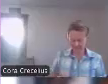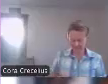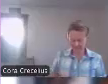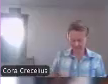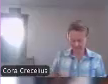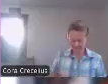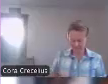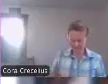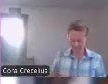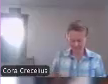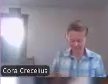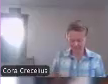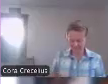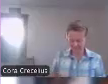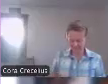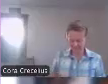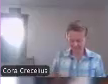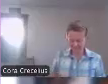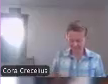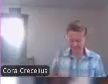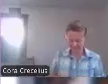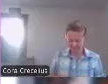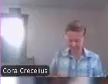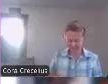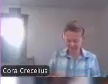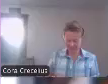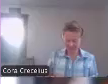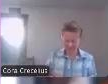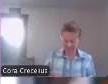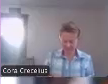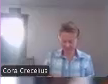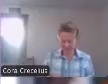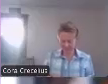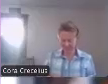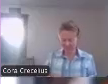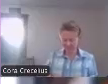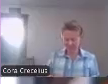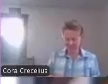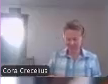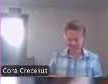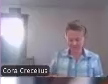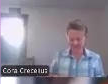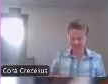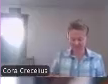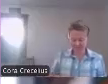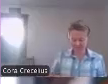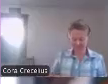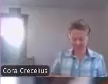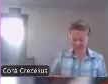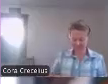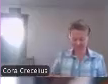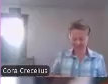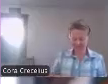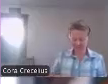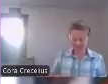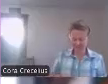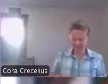but I guess their caregiver or their guardian wants them to be.